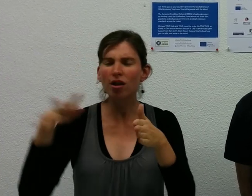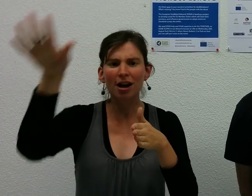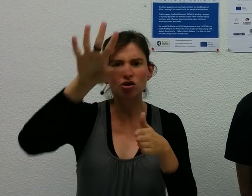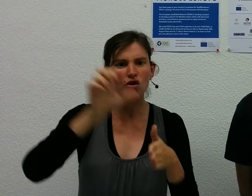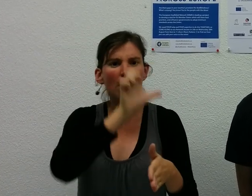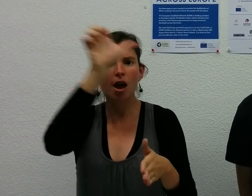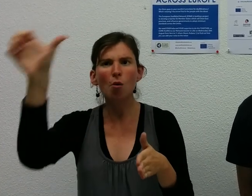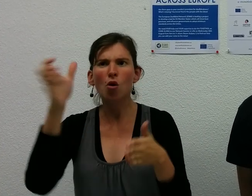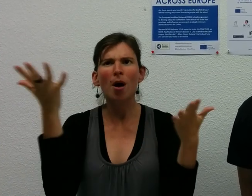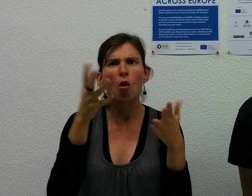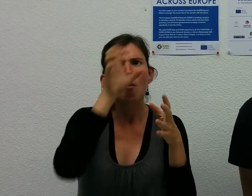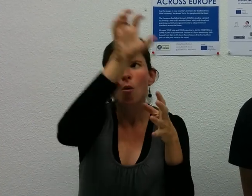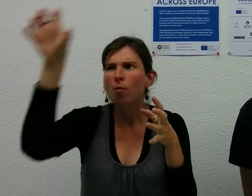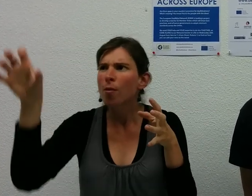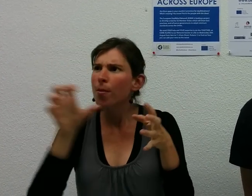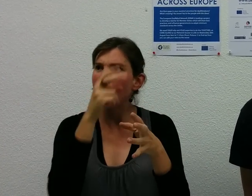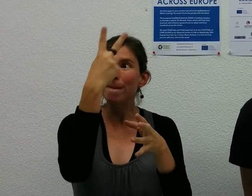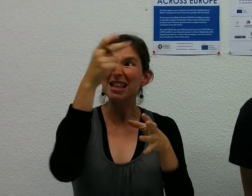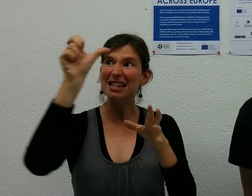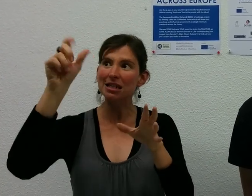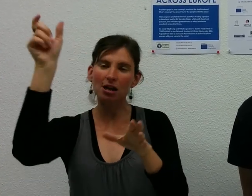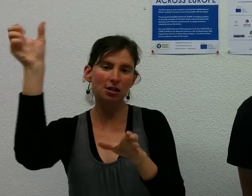More than twenty-six countries have participated.